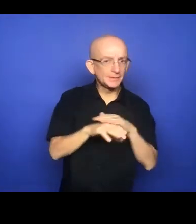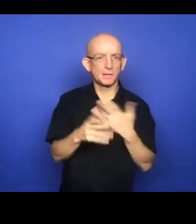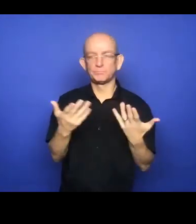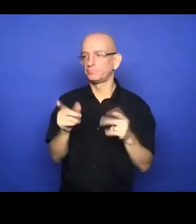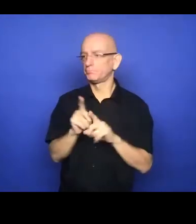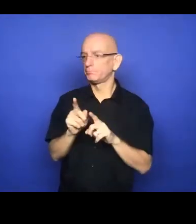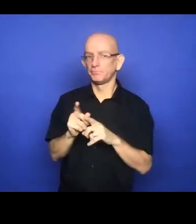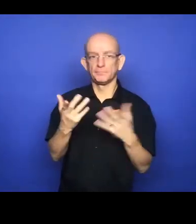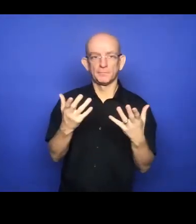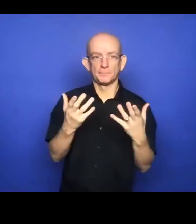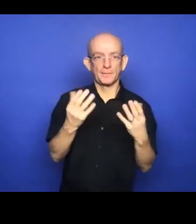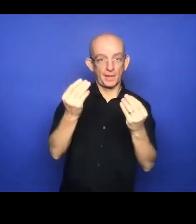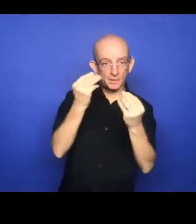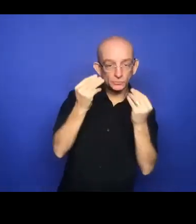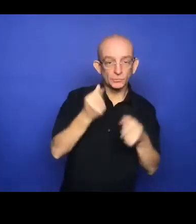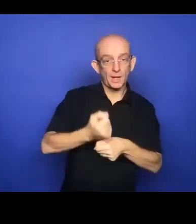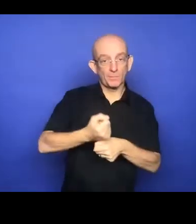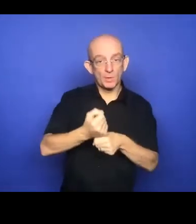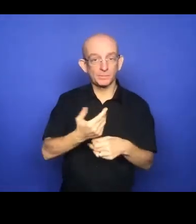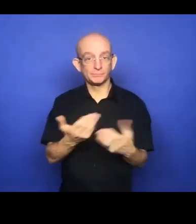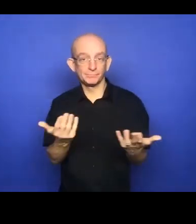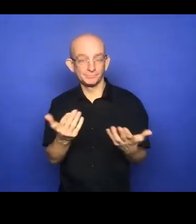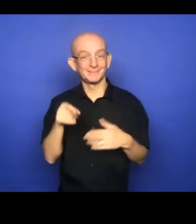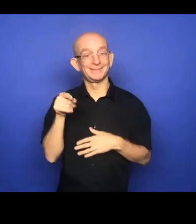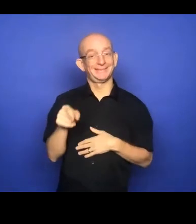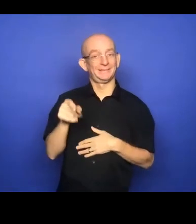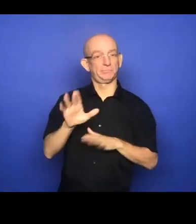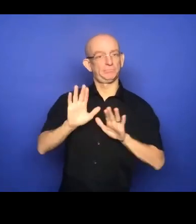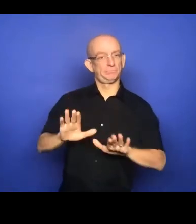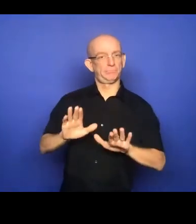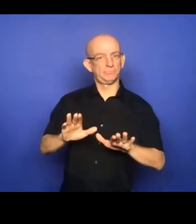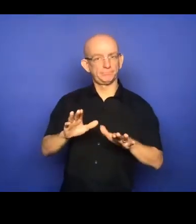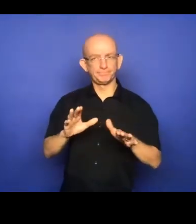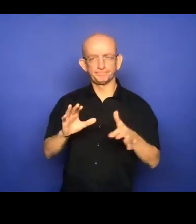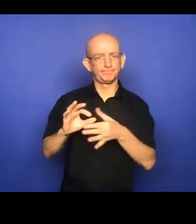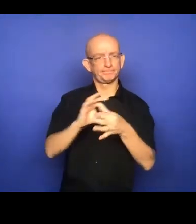Through a framework of continuous engagement of DPOs